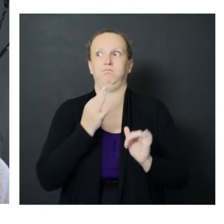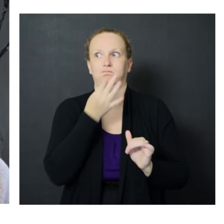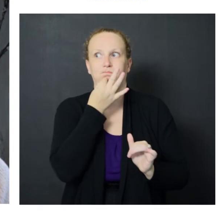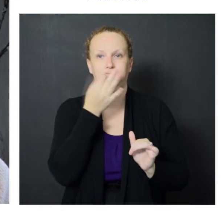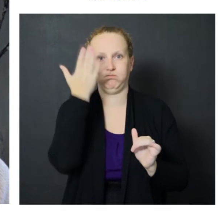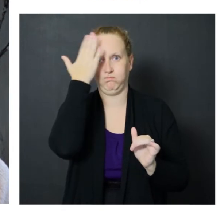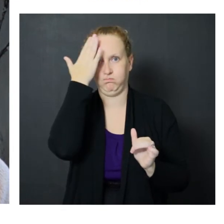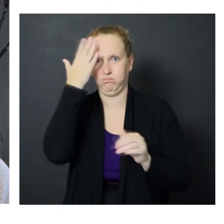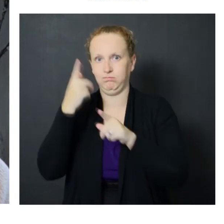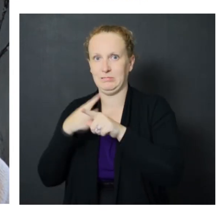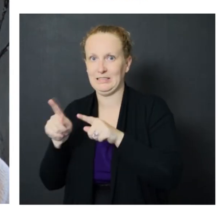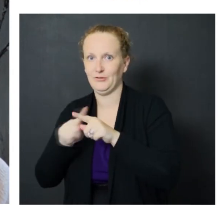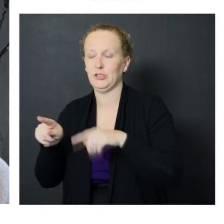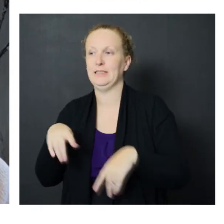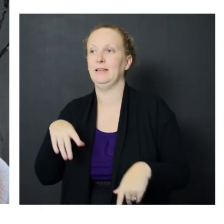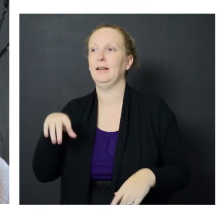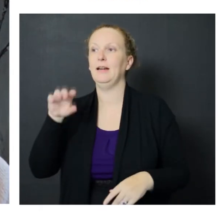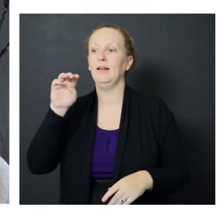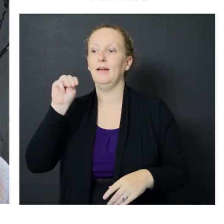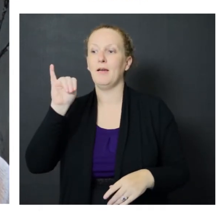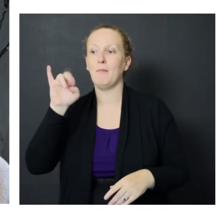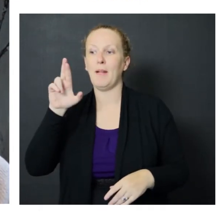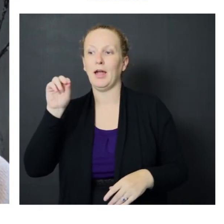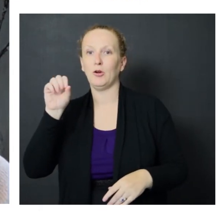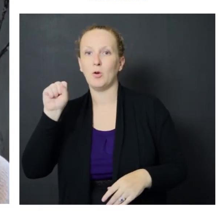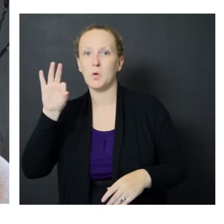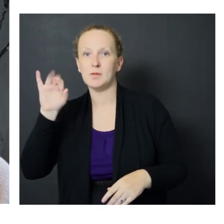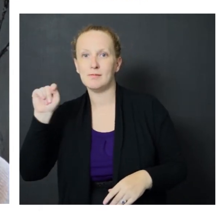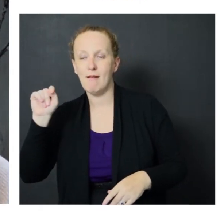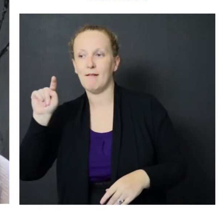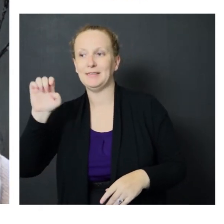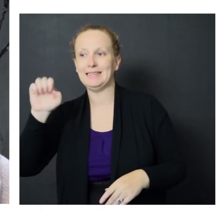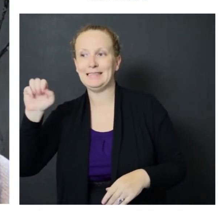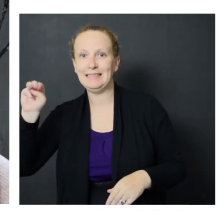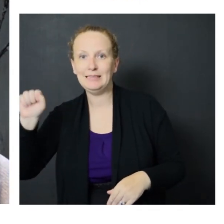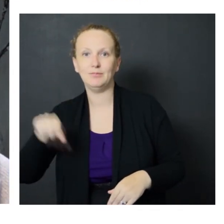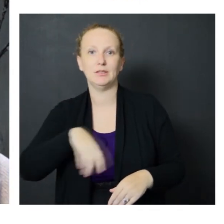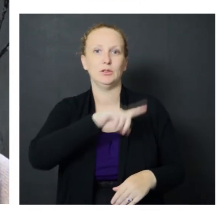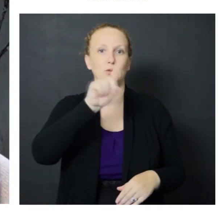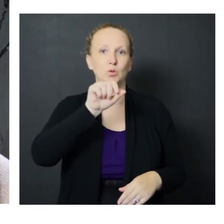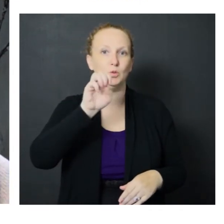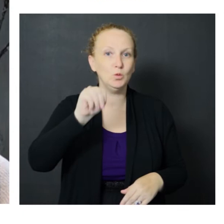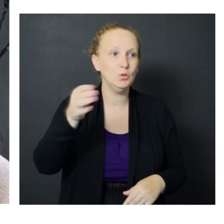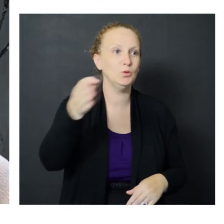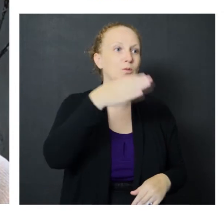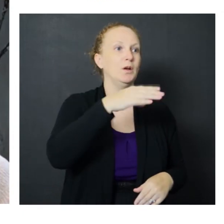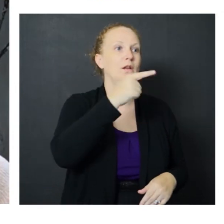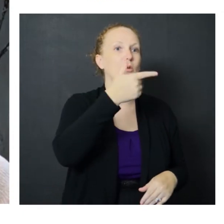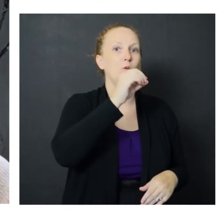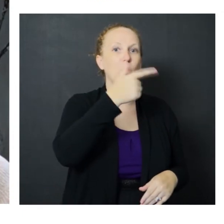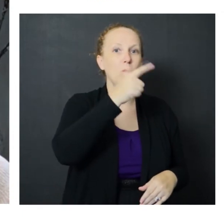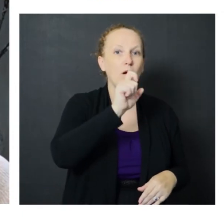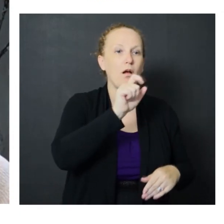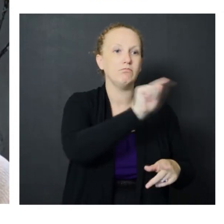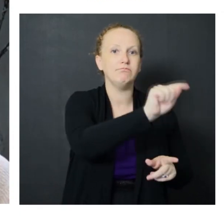Zoom and Skype, and Microsoft teams, we know which settings to turn on, to turn off. So we need to keep that knowledge and